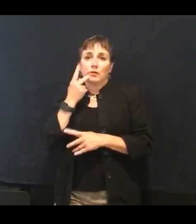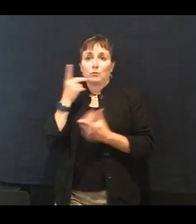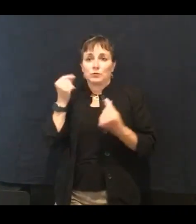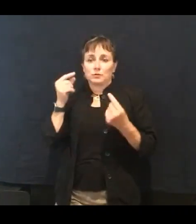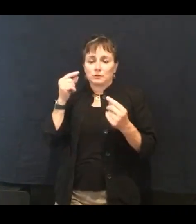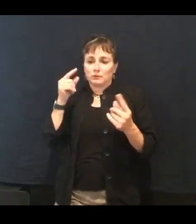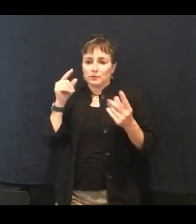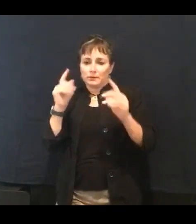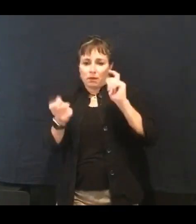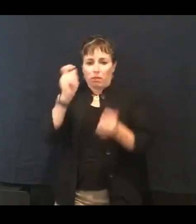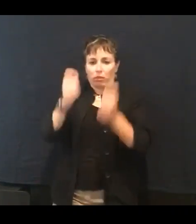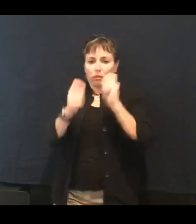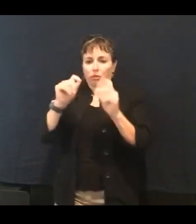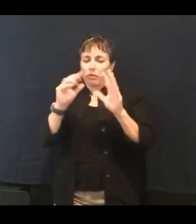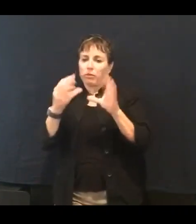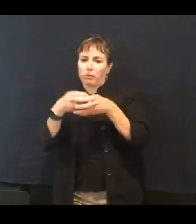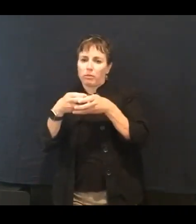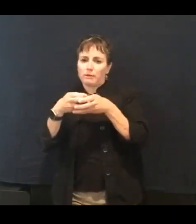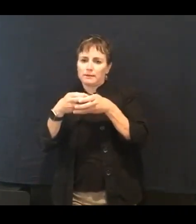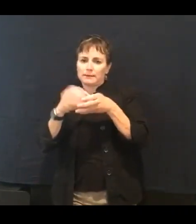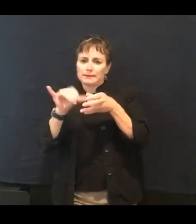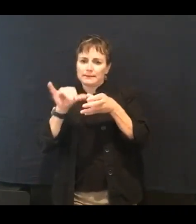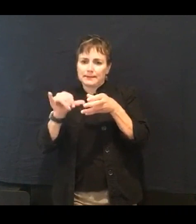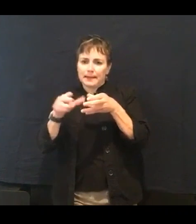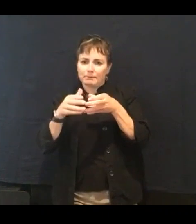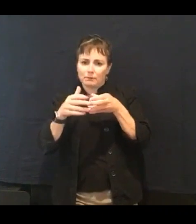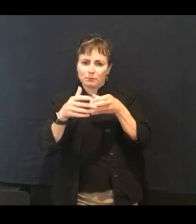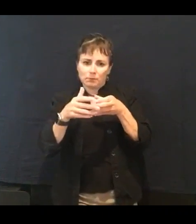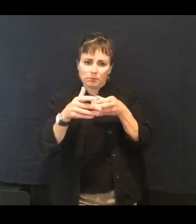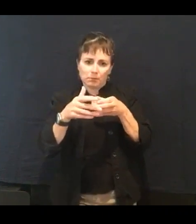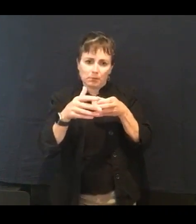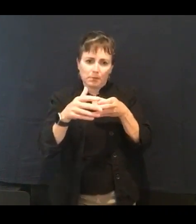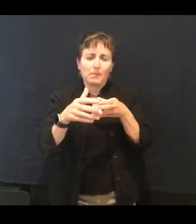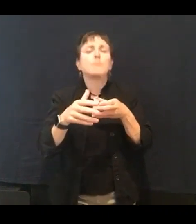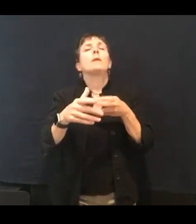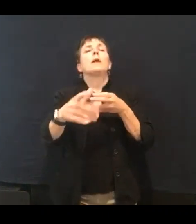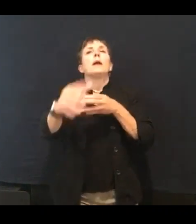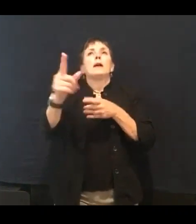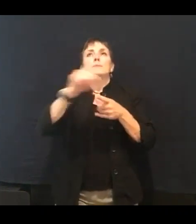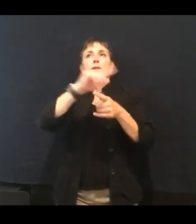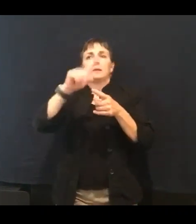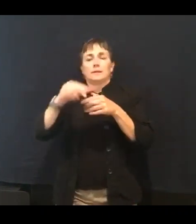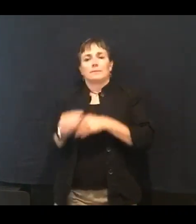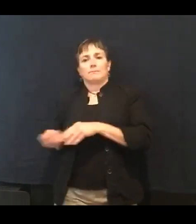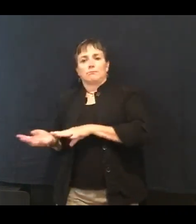it to exit the endoplasmic reticulum and locate to the plasma membrane.